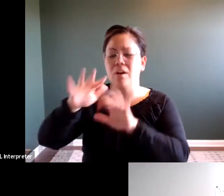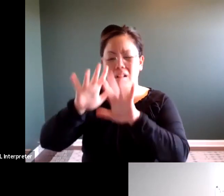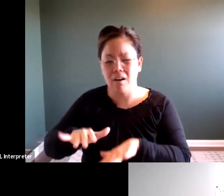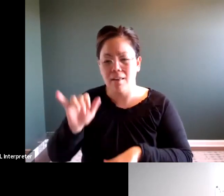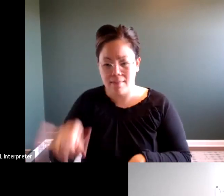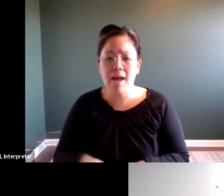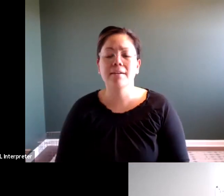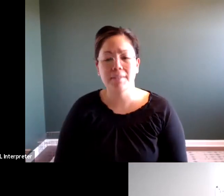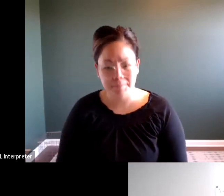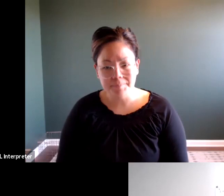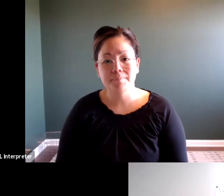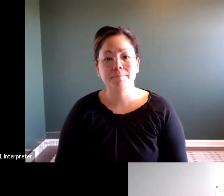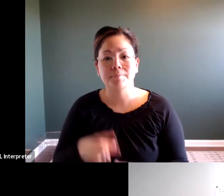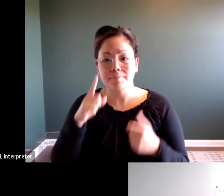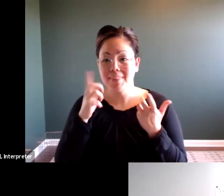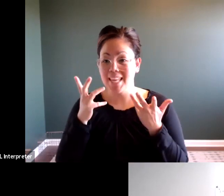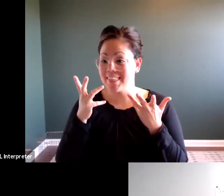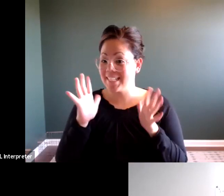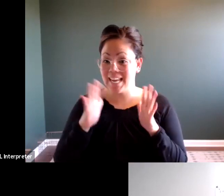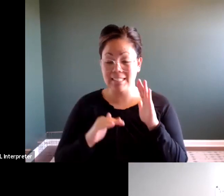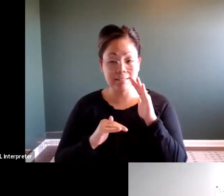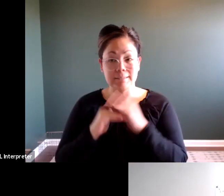All right, so I think I hit my 25 mark almost on the dot.